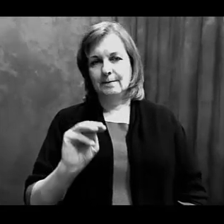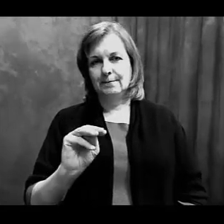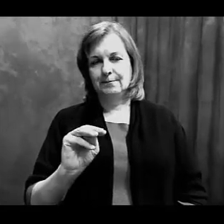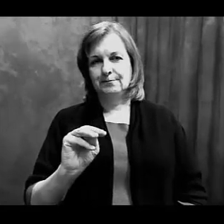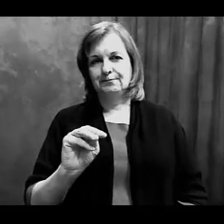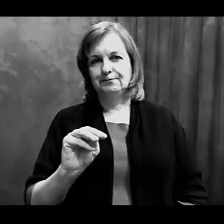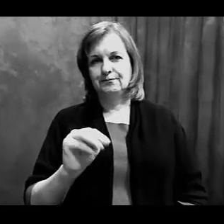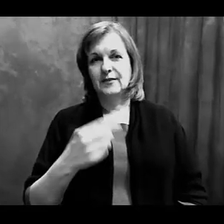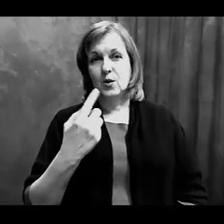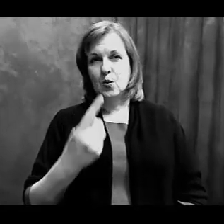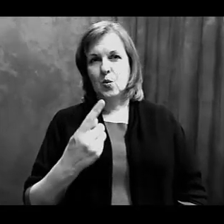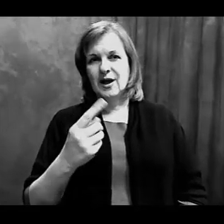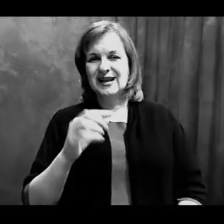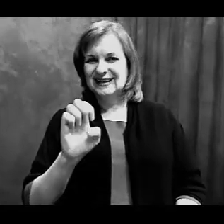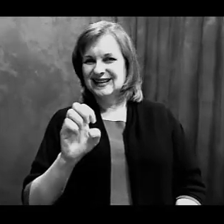so the one